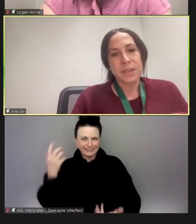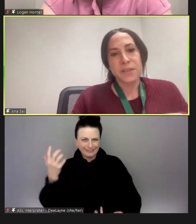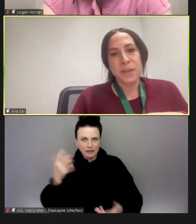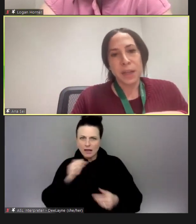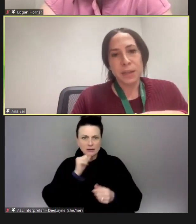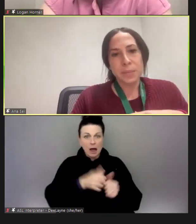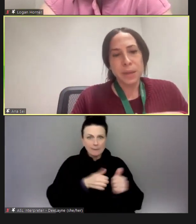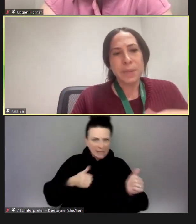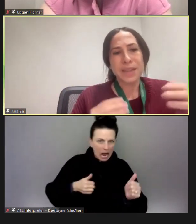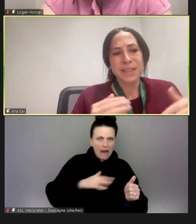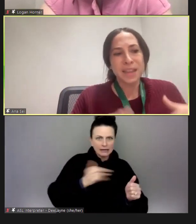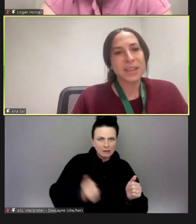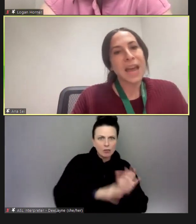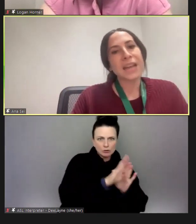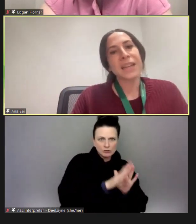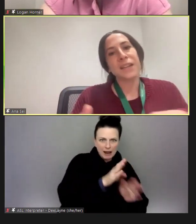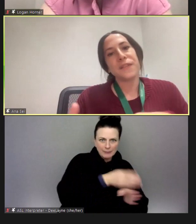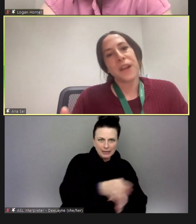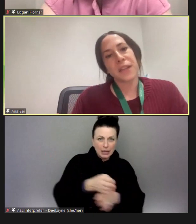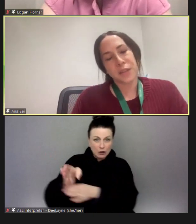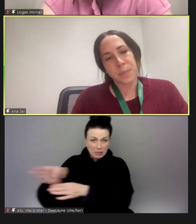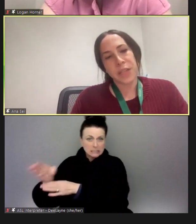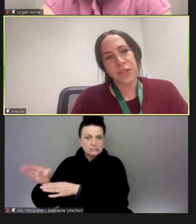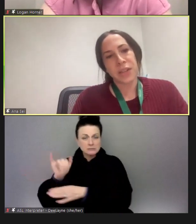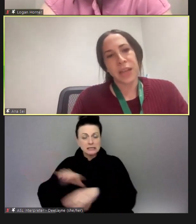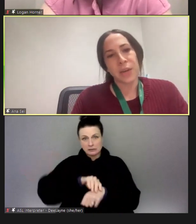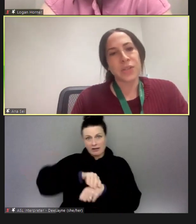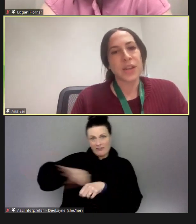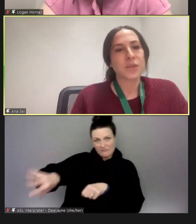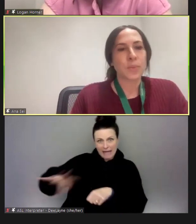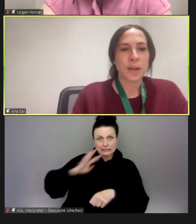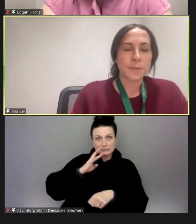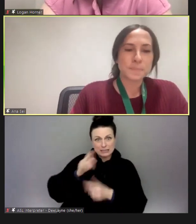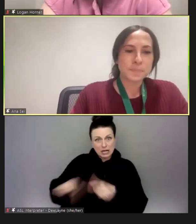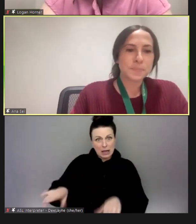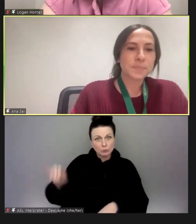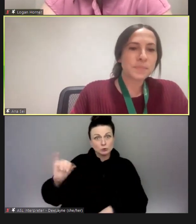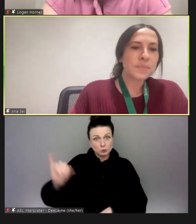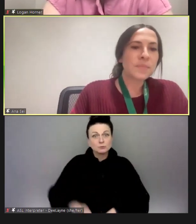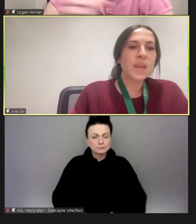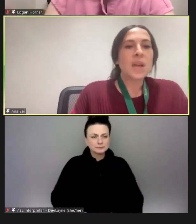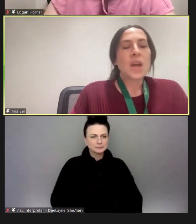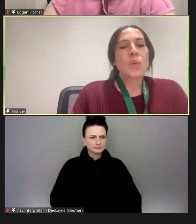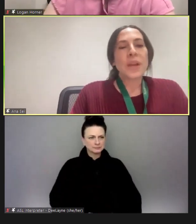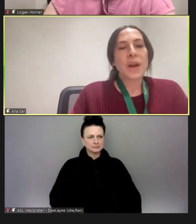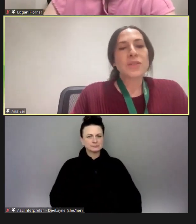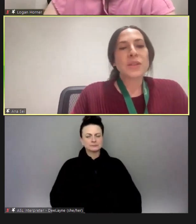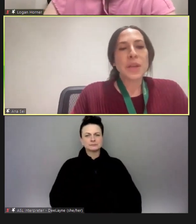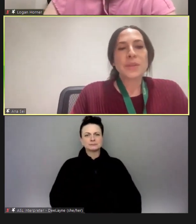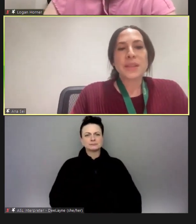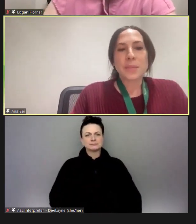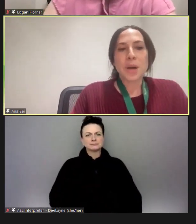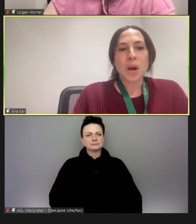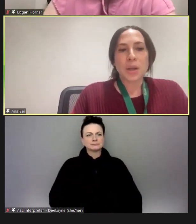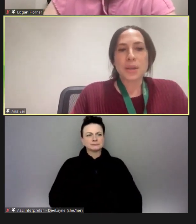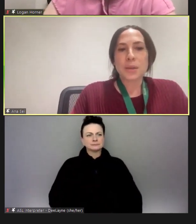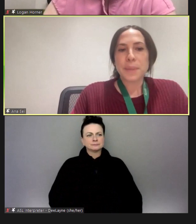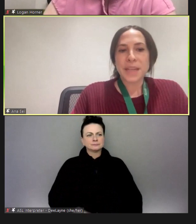development because then that can affect speech and language as